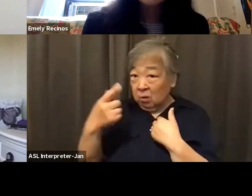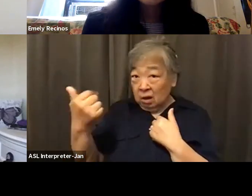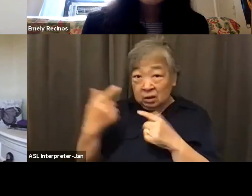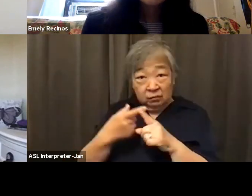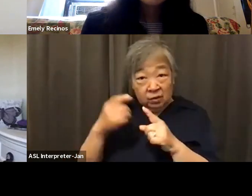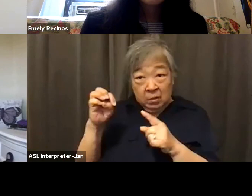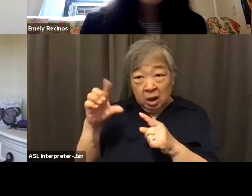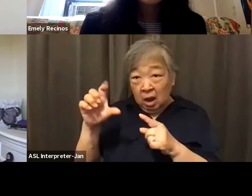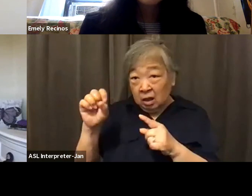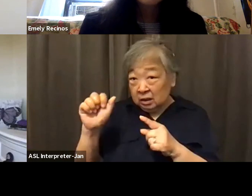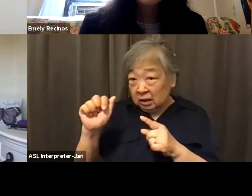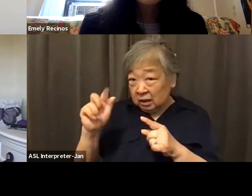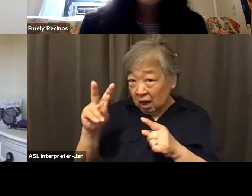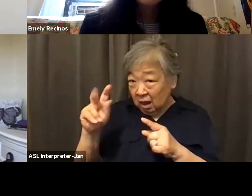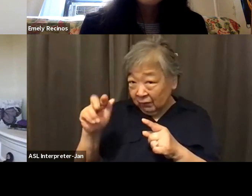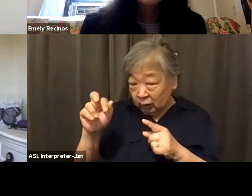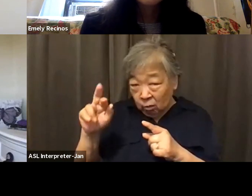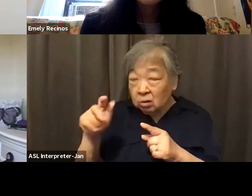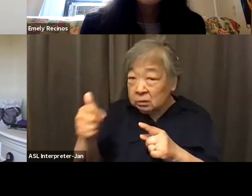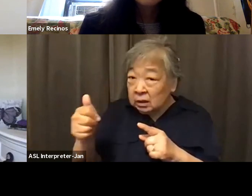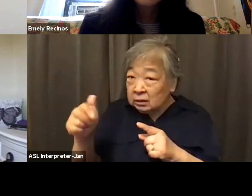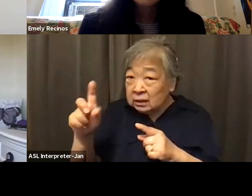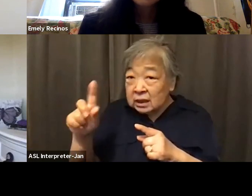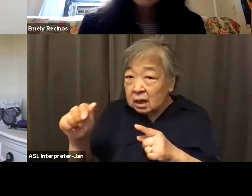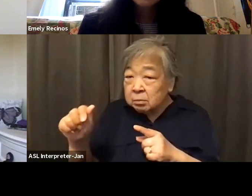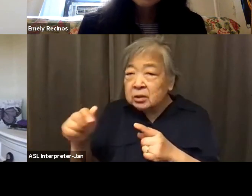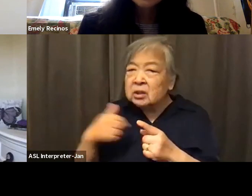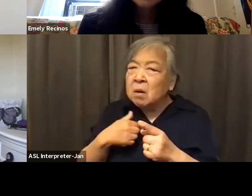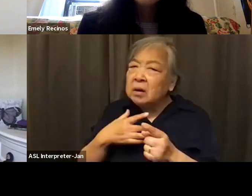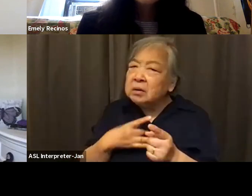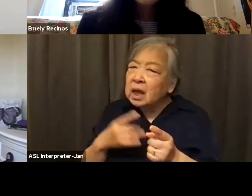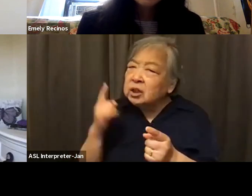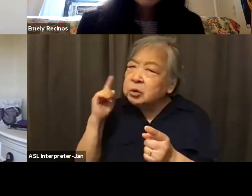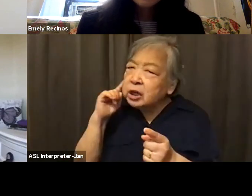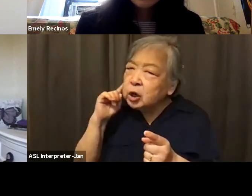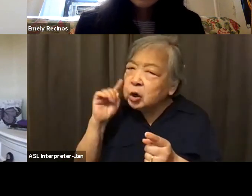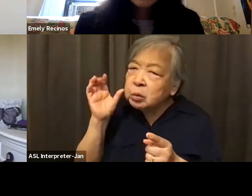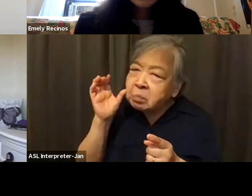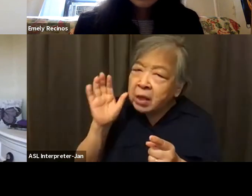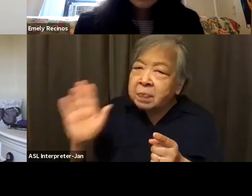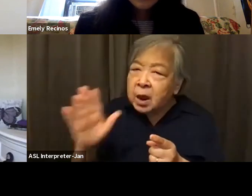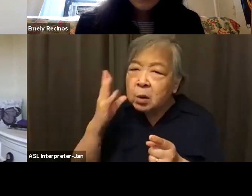is disabled so I would love to get to hear that experience.